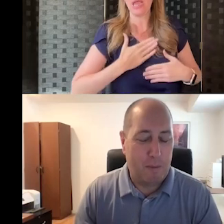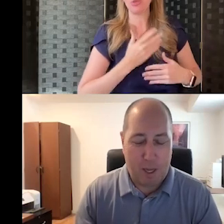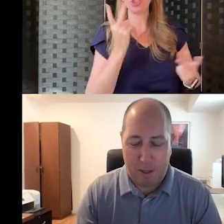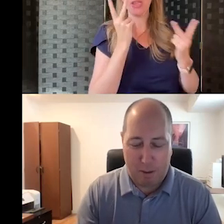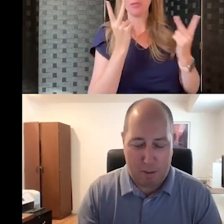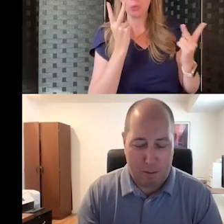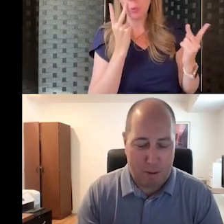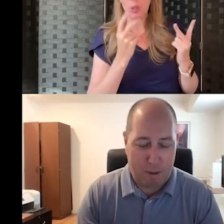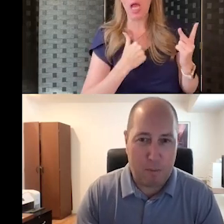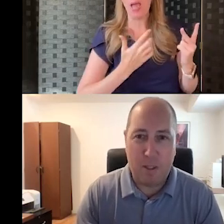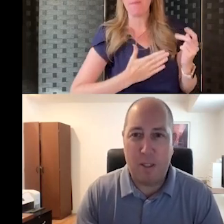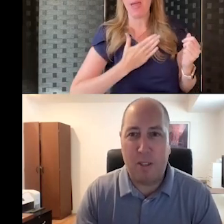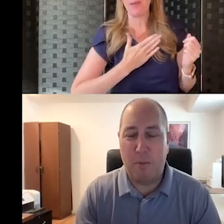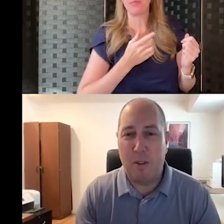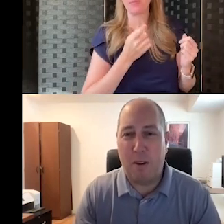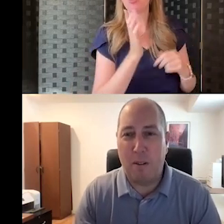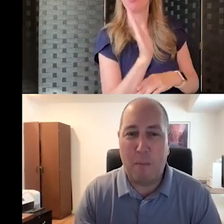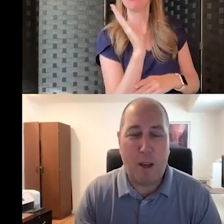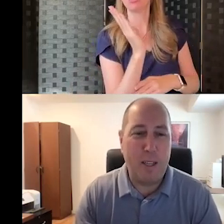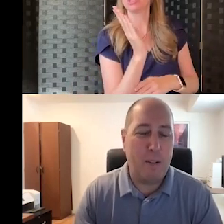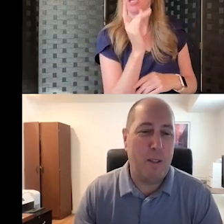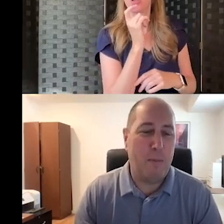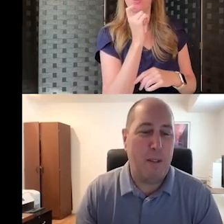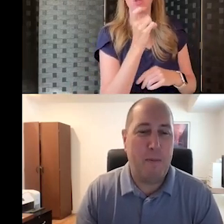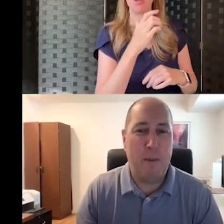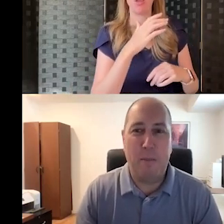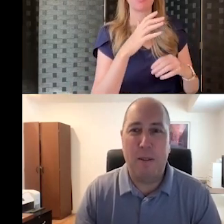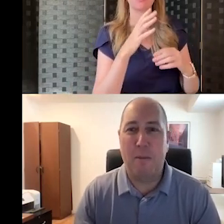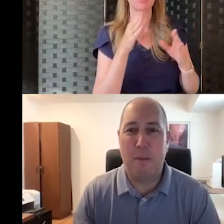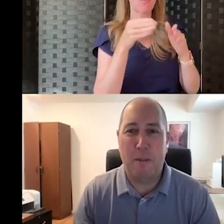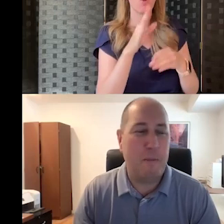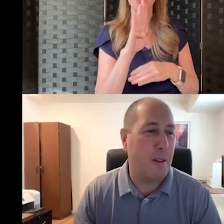am glad your presentation was not on the body element. That might have been